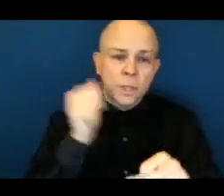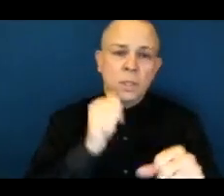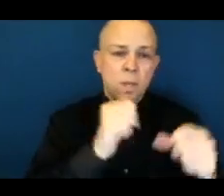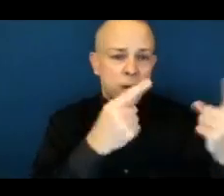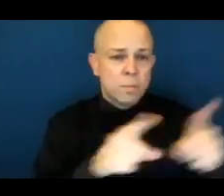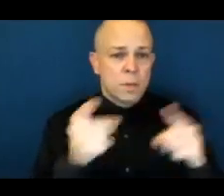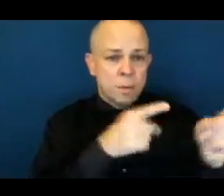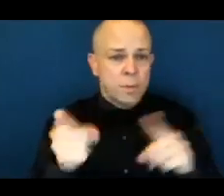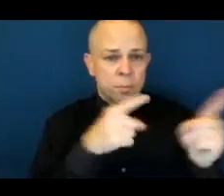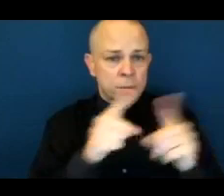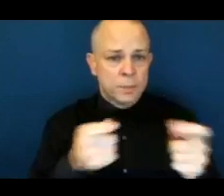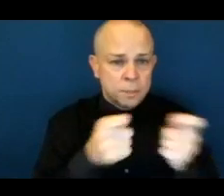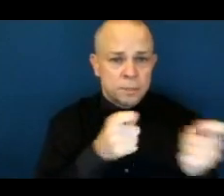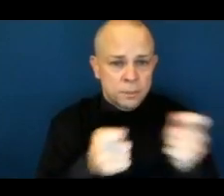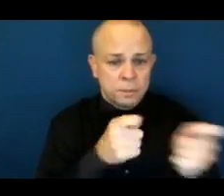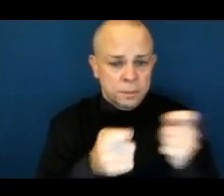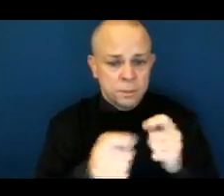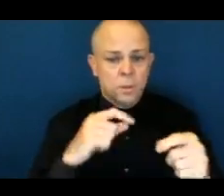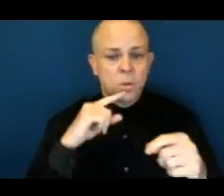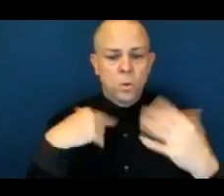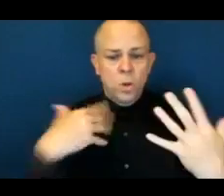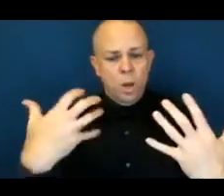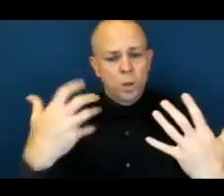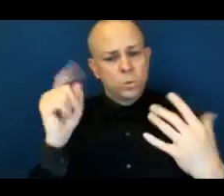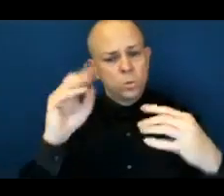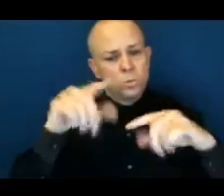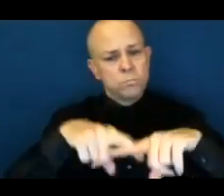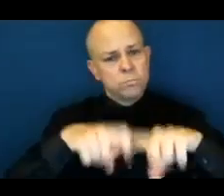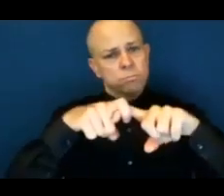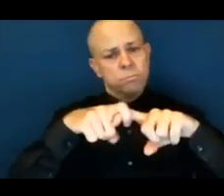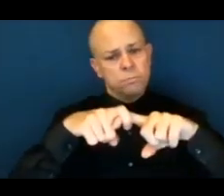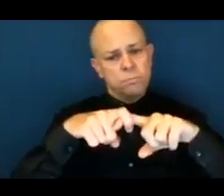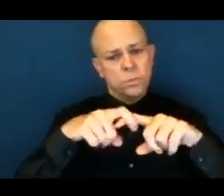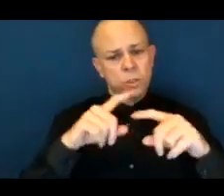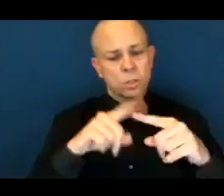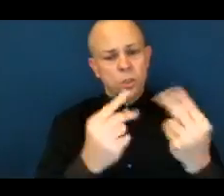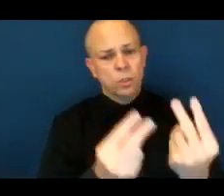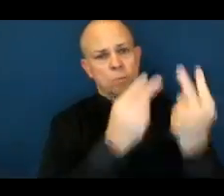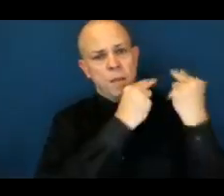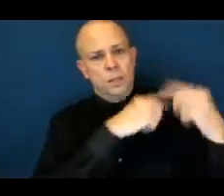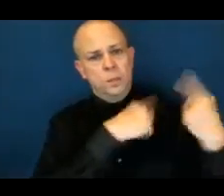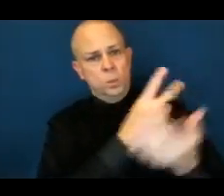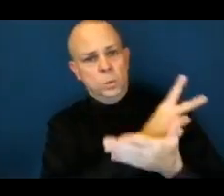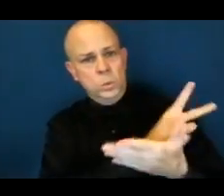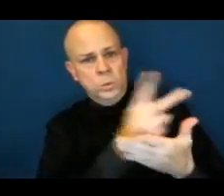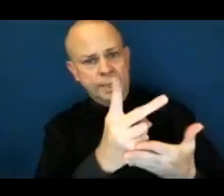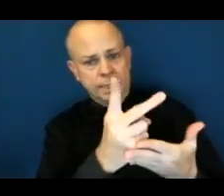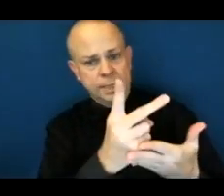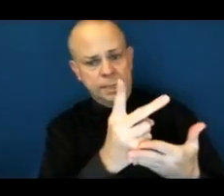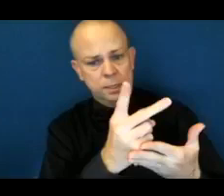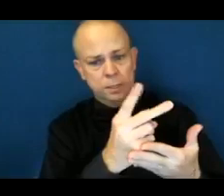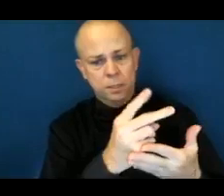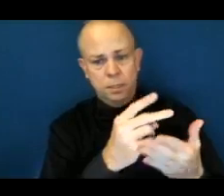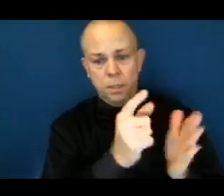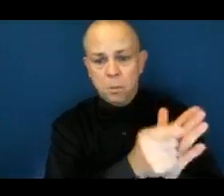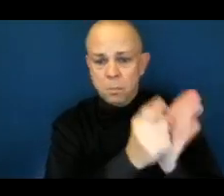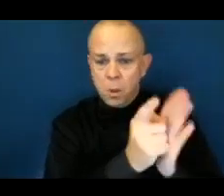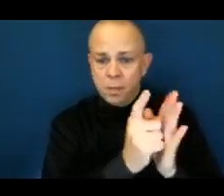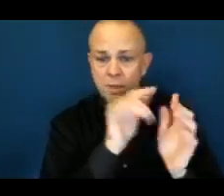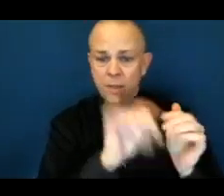two weeks in time to the moment that Alan and his team inherited and the map